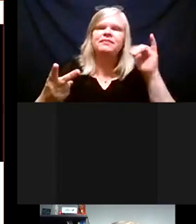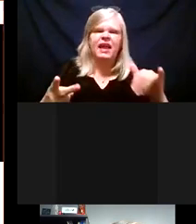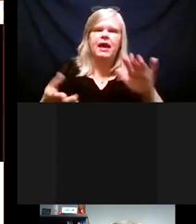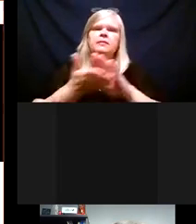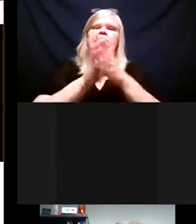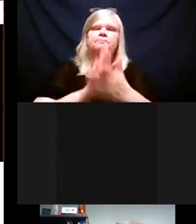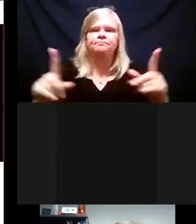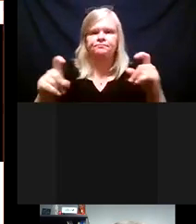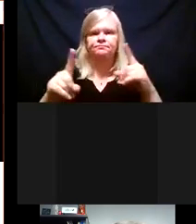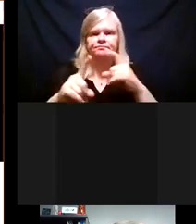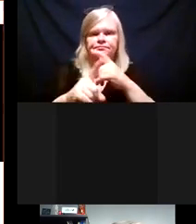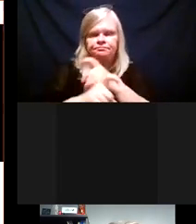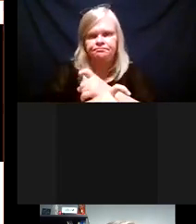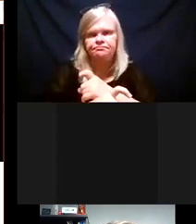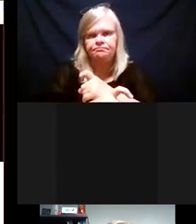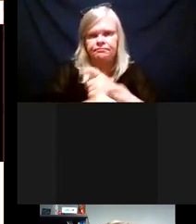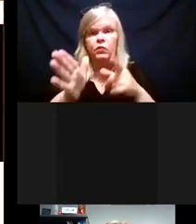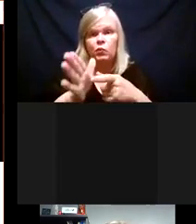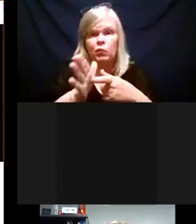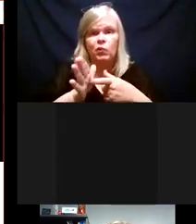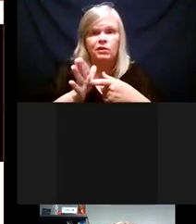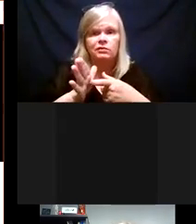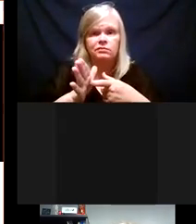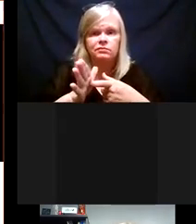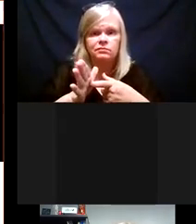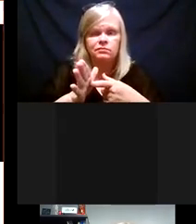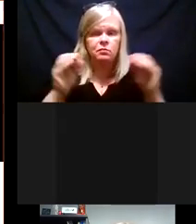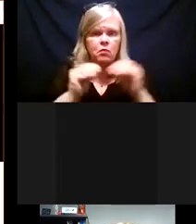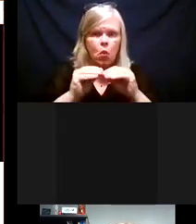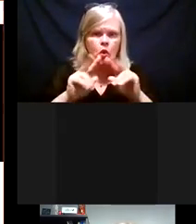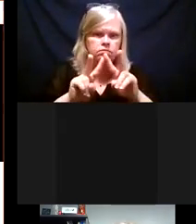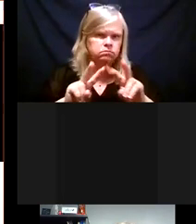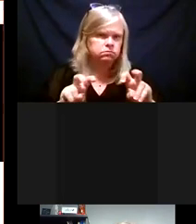AND REQUIRES A DEEPER ANALYSIS. I WOULD ENCOURAGE YOU IF YOU